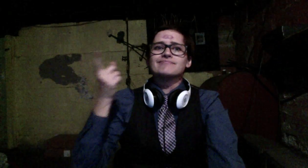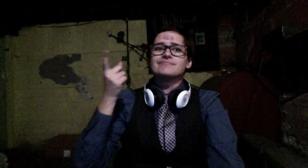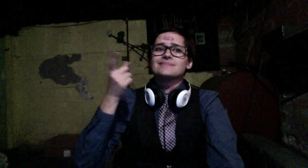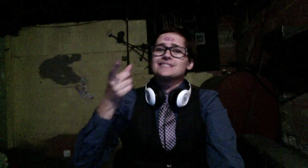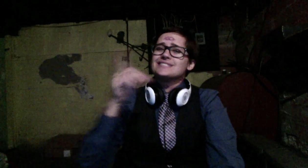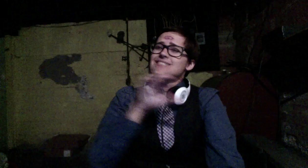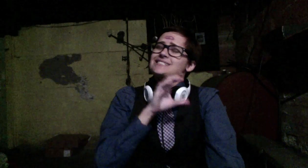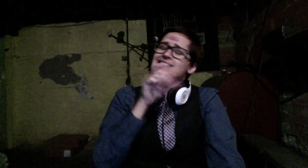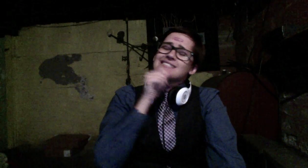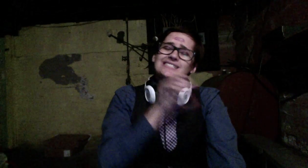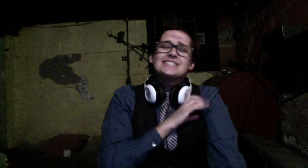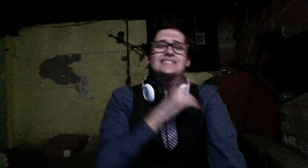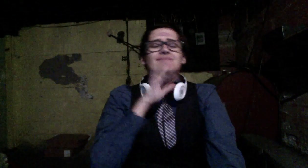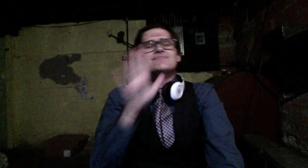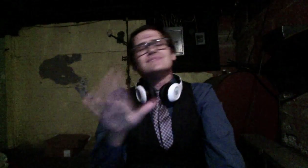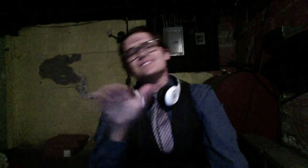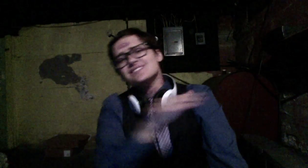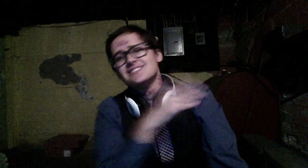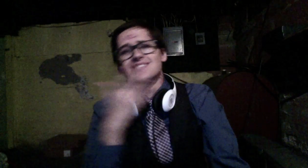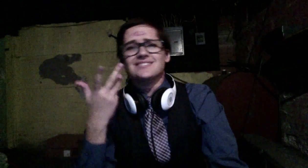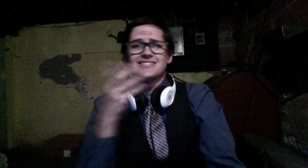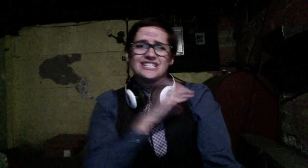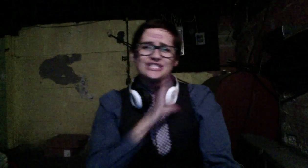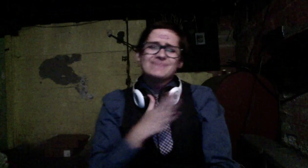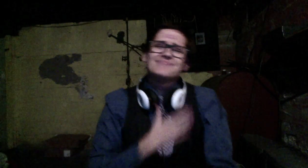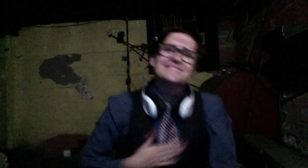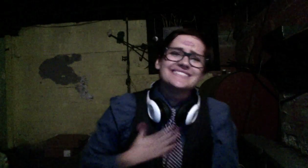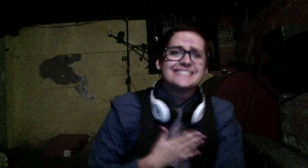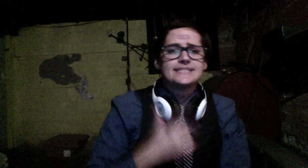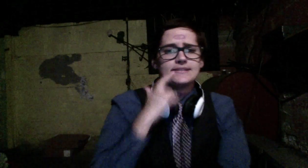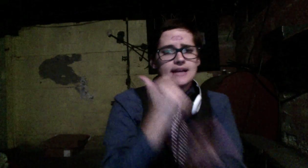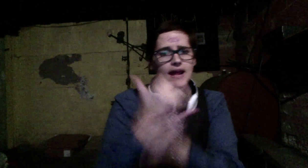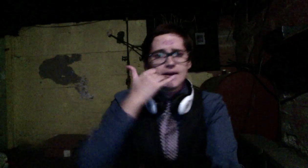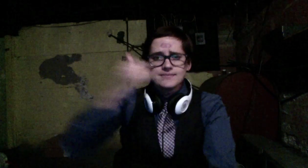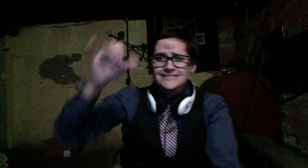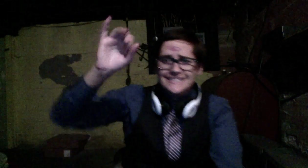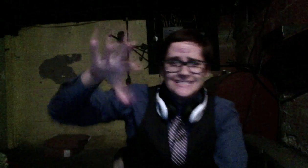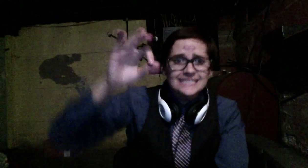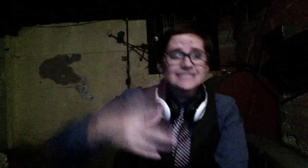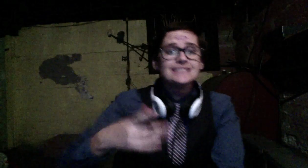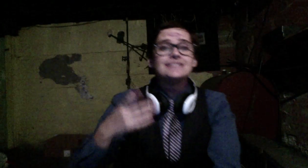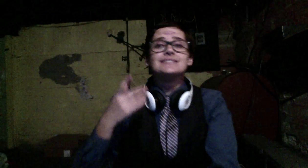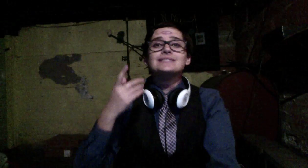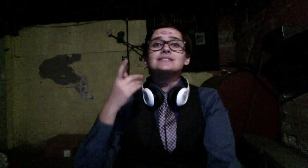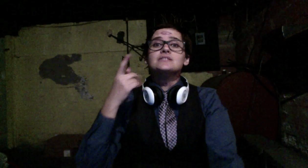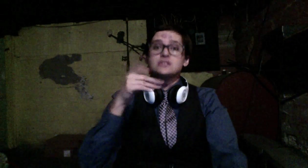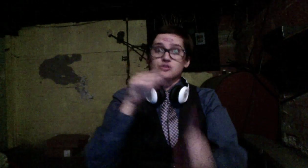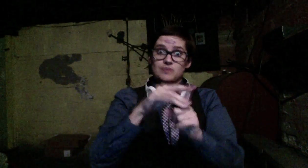THEY SECRET COP SAY WELL REMIND-YOU-ALL PLEASE FOR HELP CALL TIP REMIND-YOU